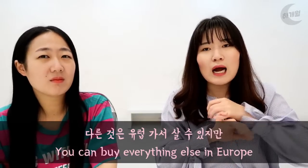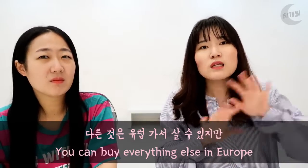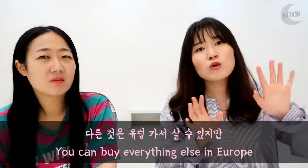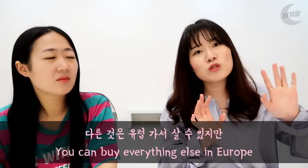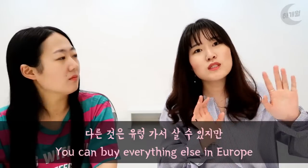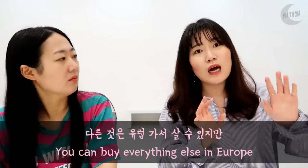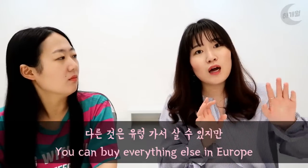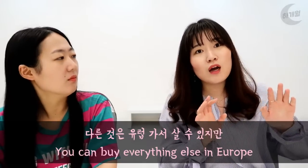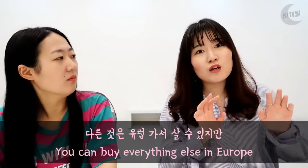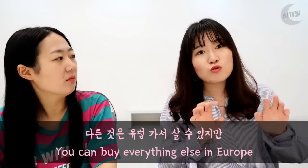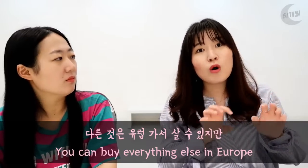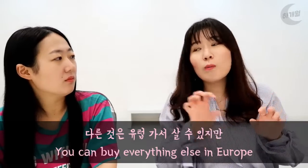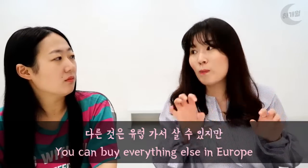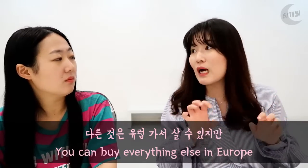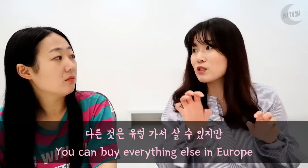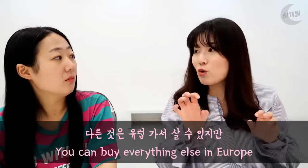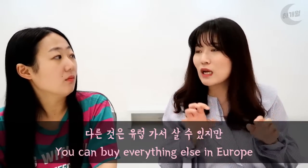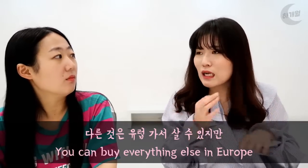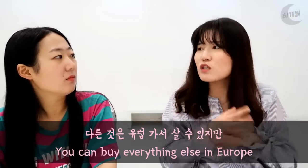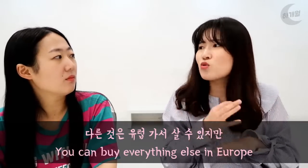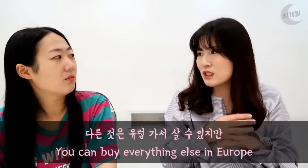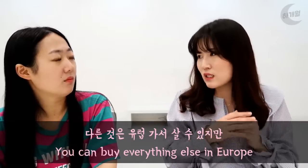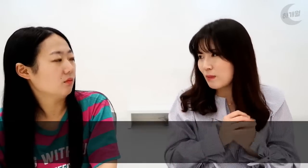You can buy everything else in Europe